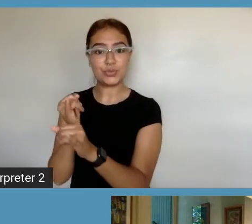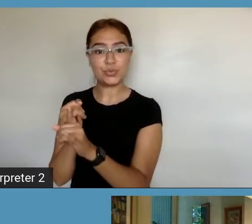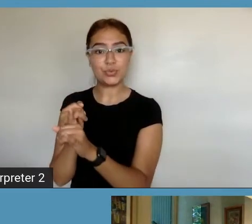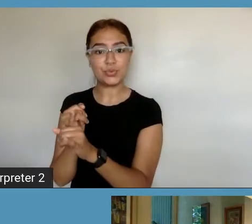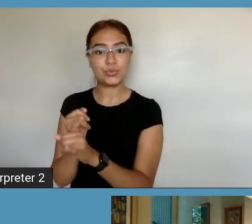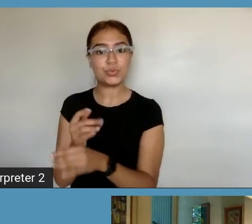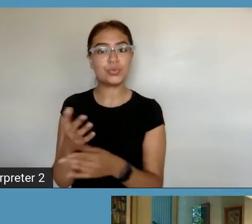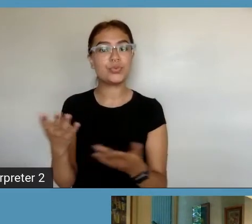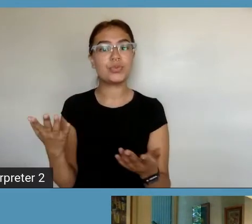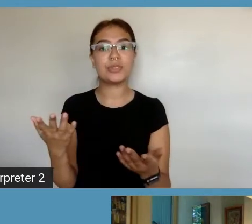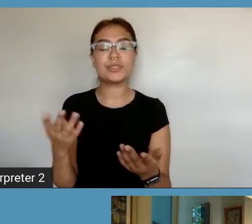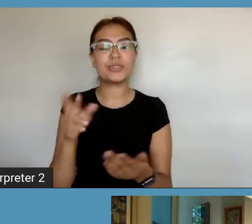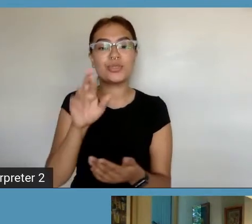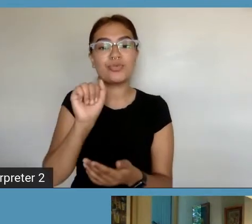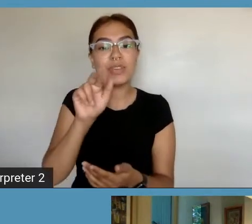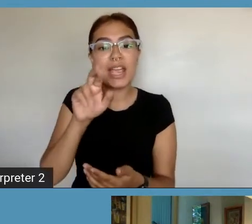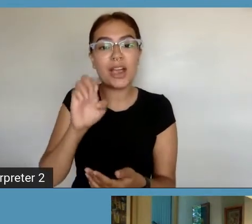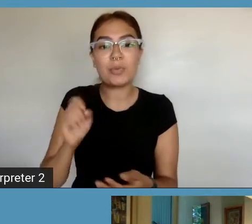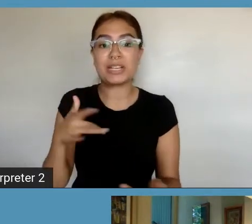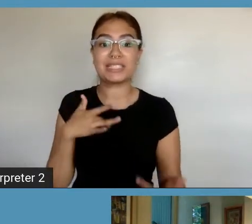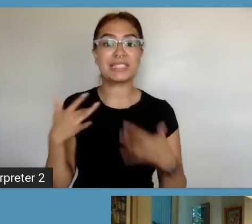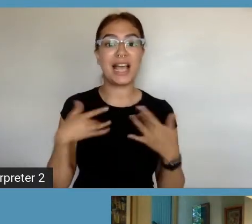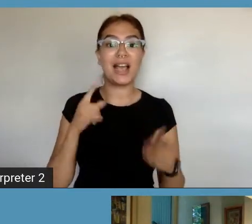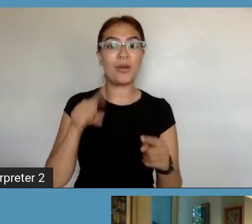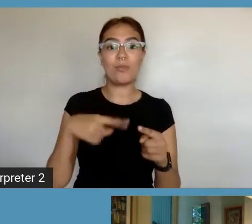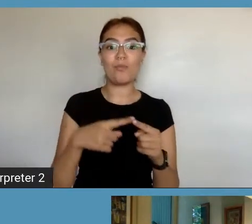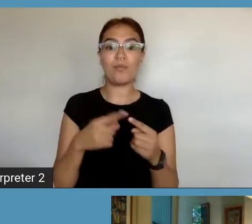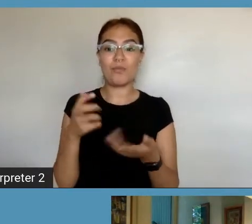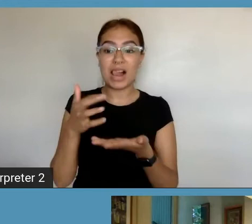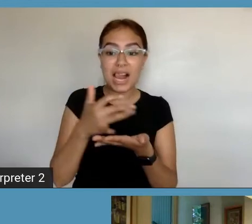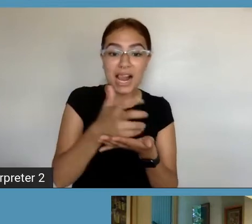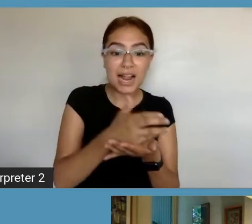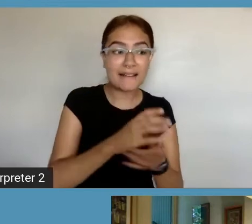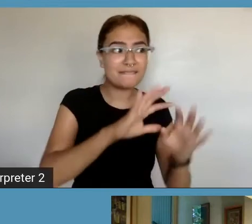we are so excited when a collection comes together in full, if you are not able to